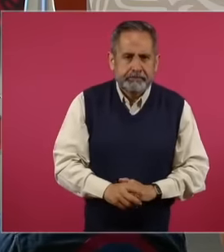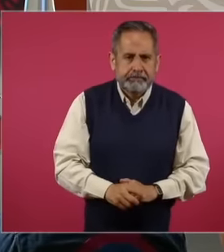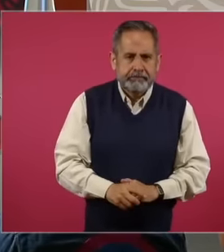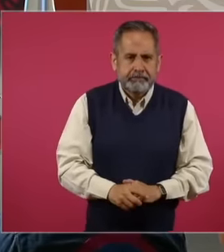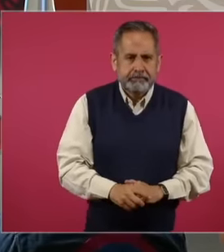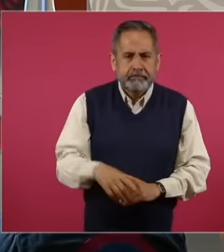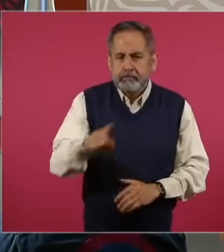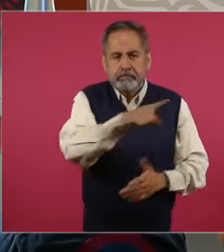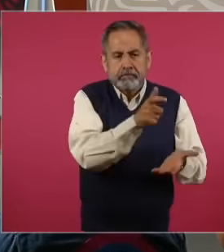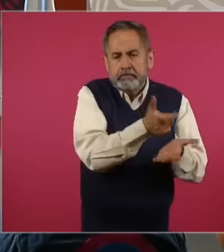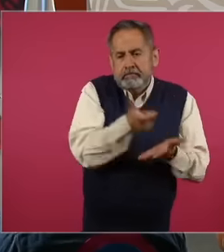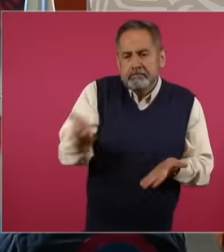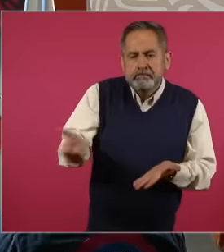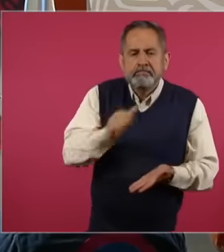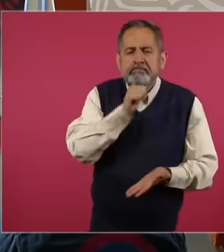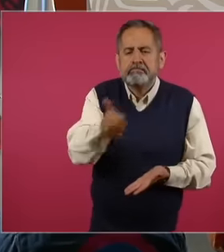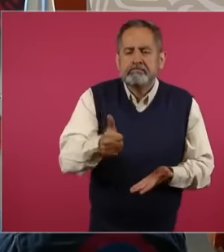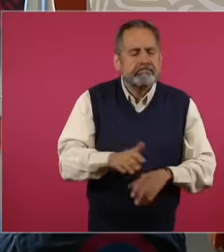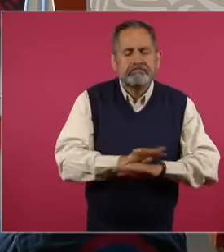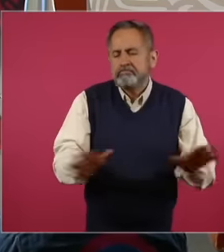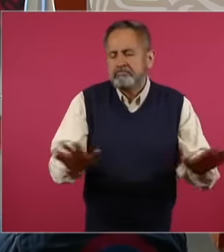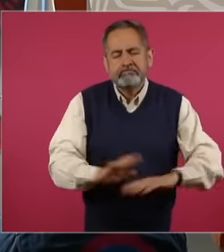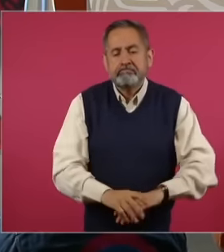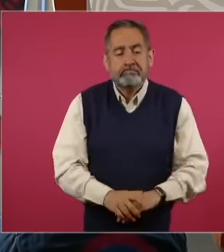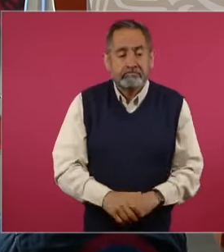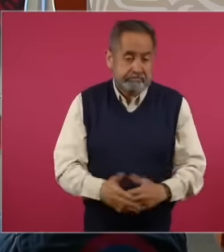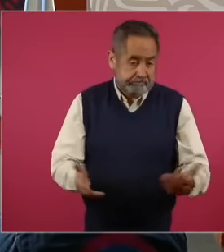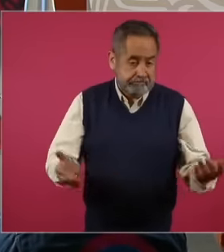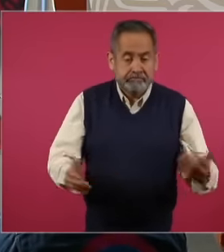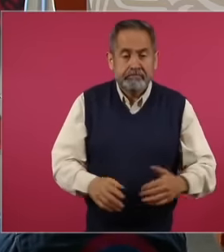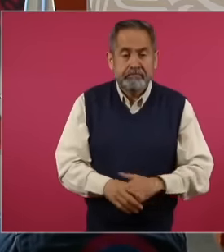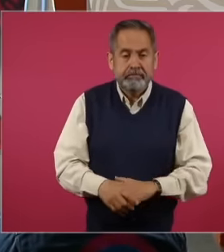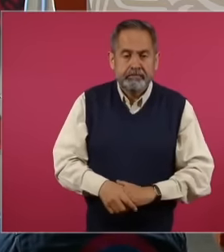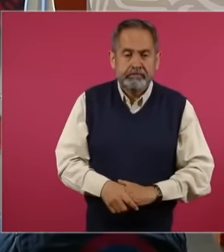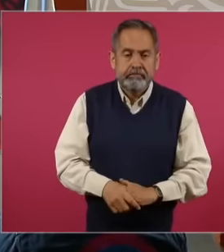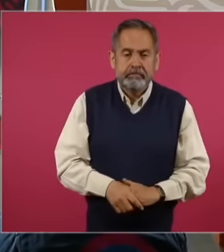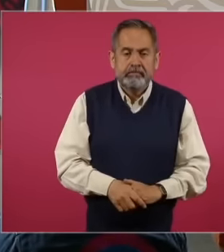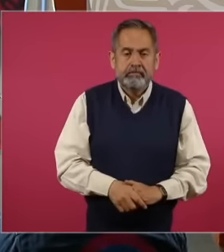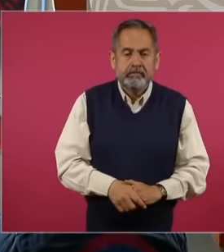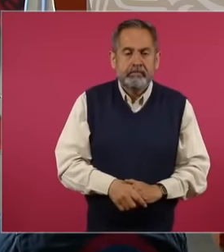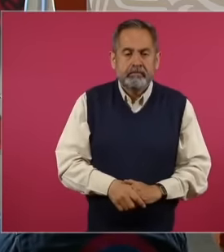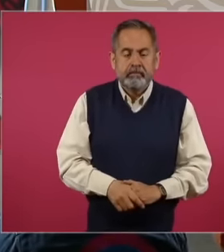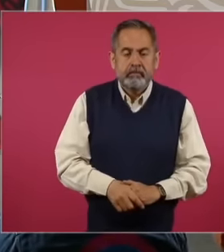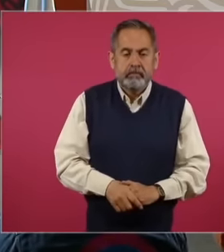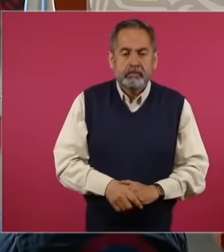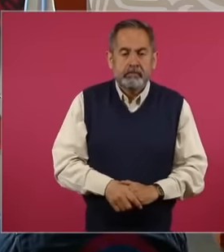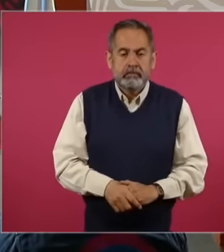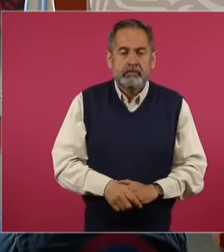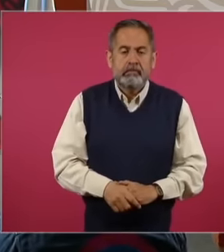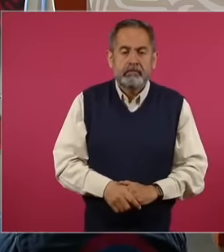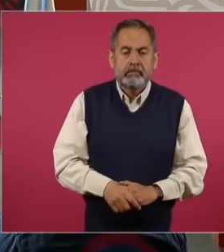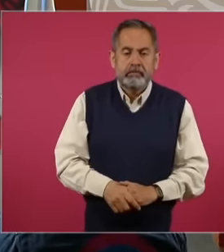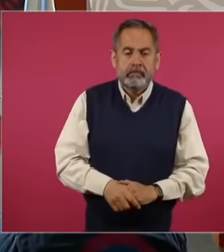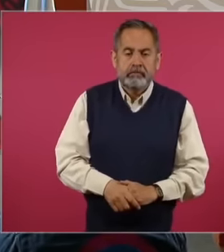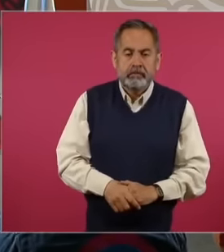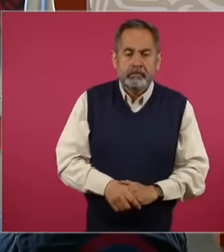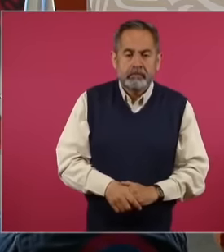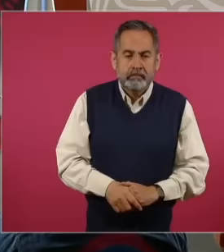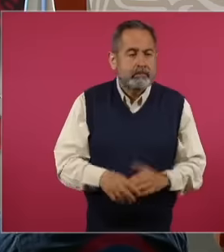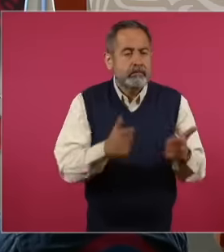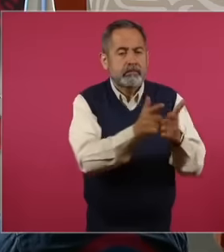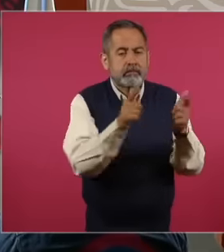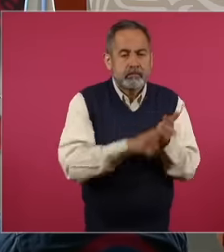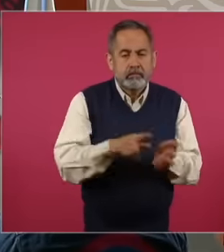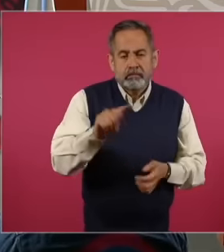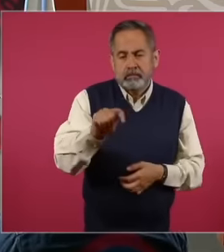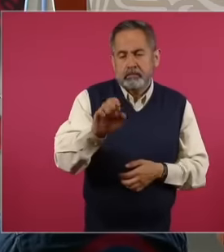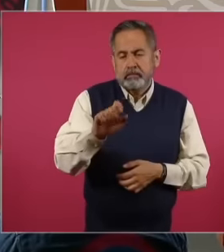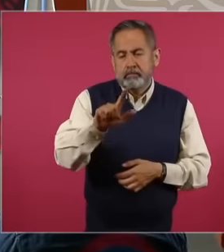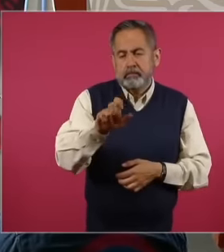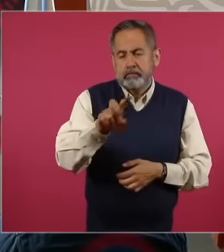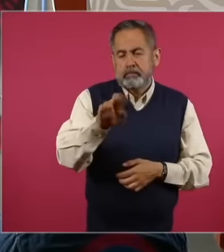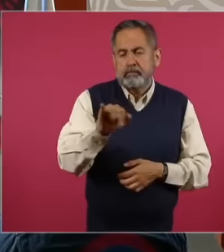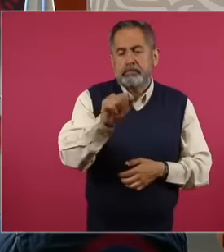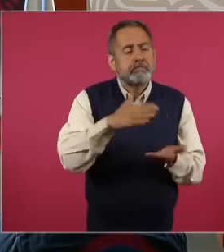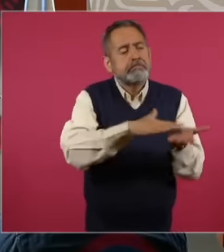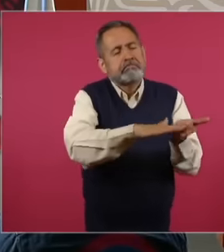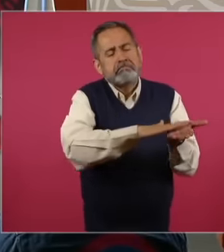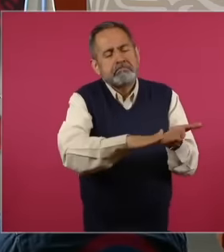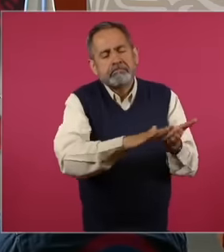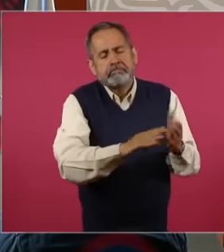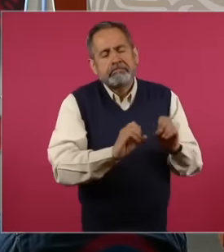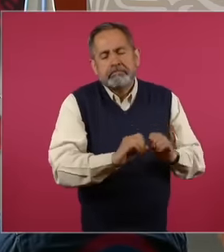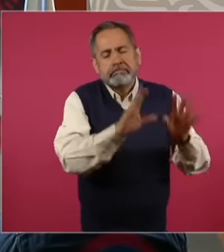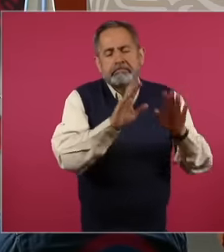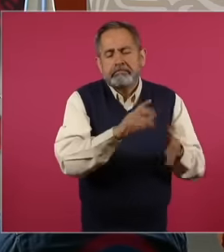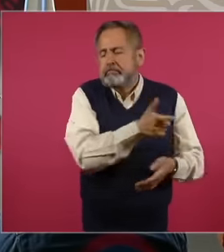pay Televisa group with donation in two